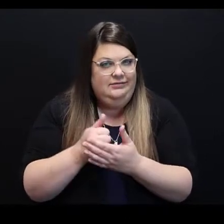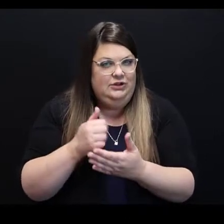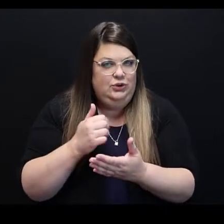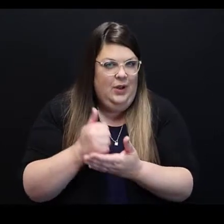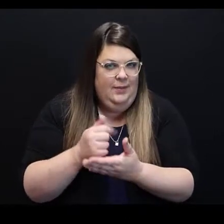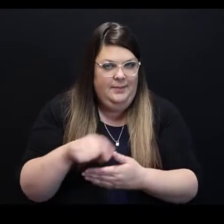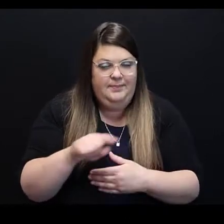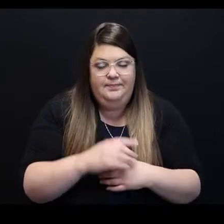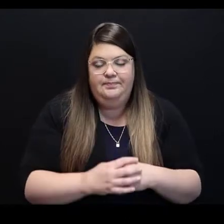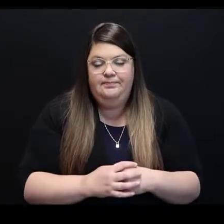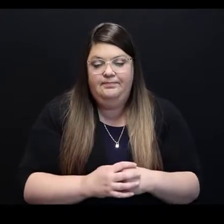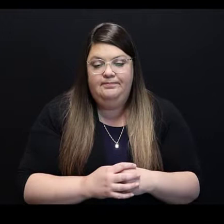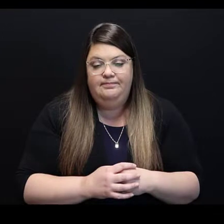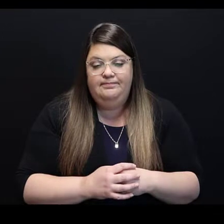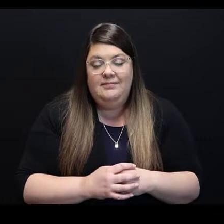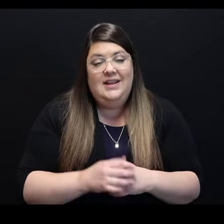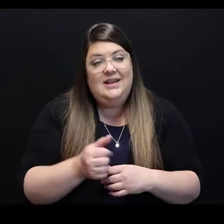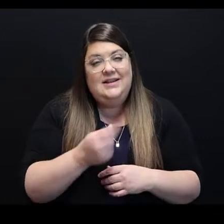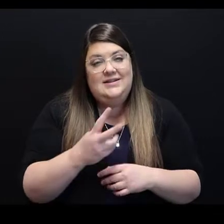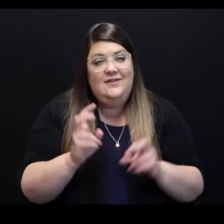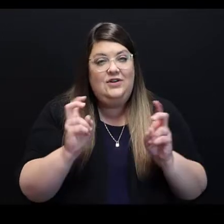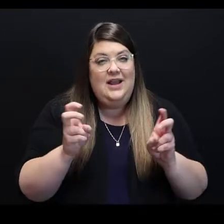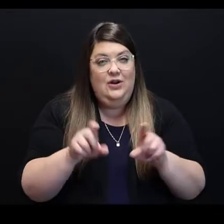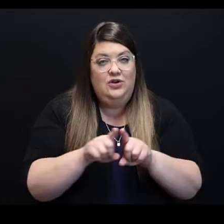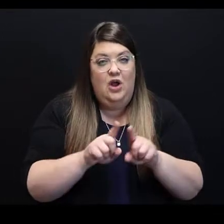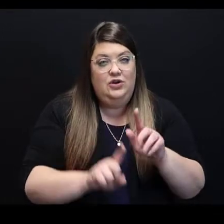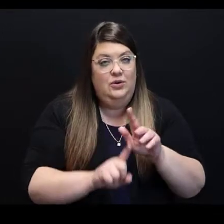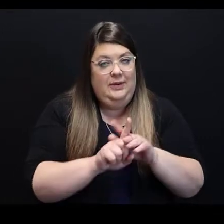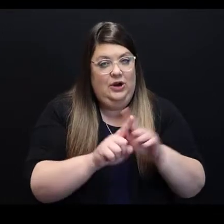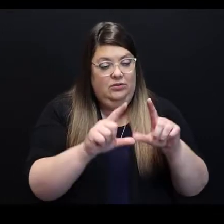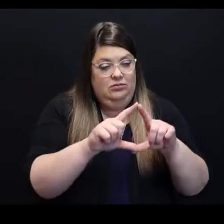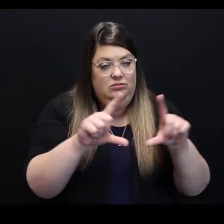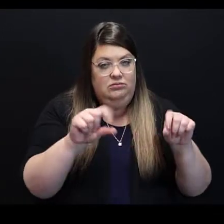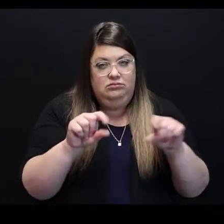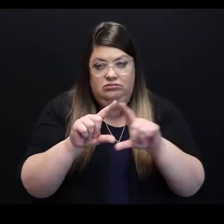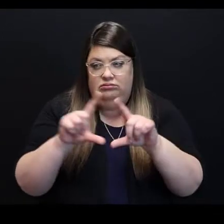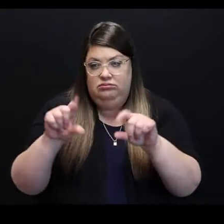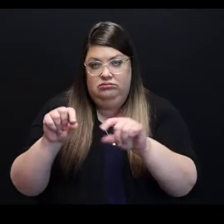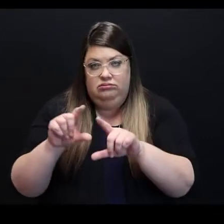Several titles also appear on the page to help individuals with disabilities in finding